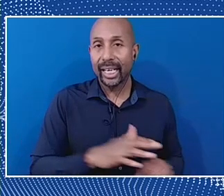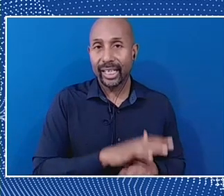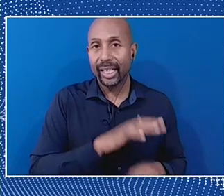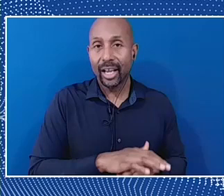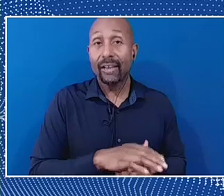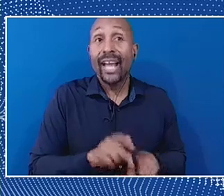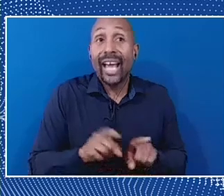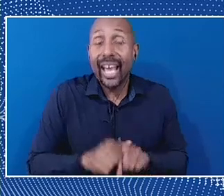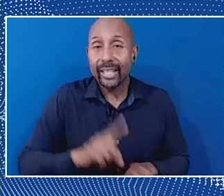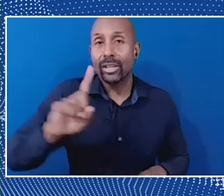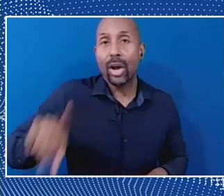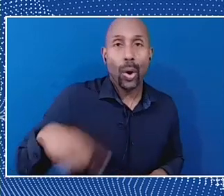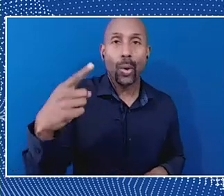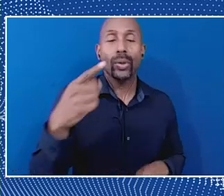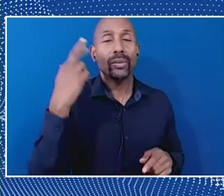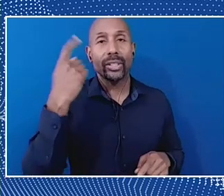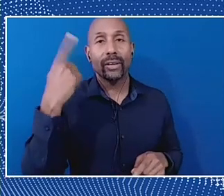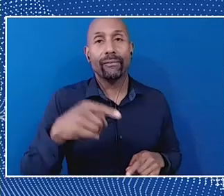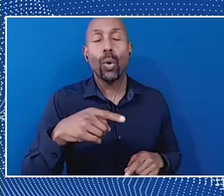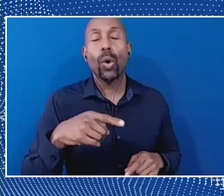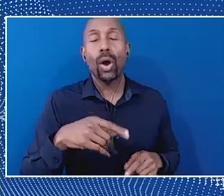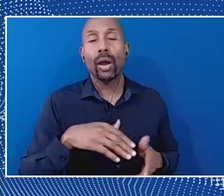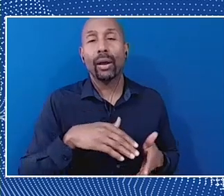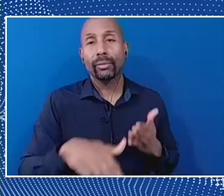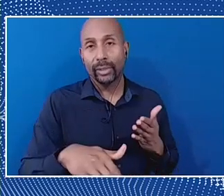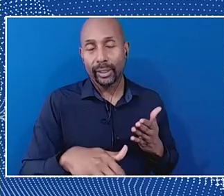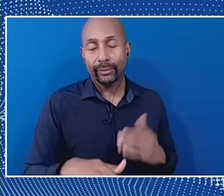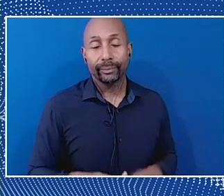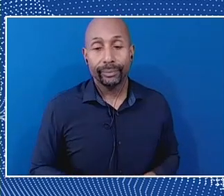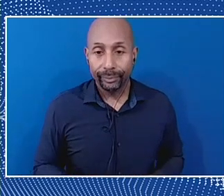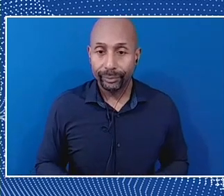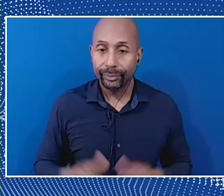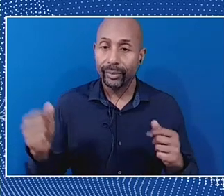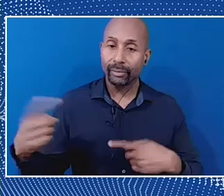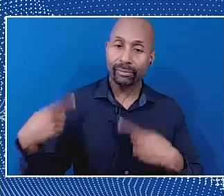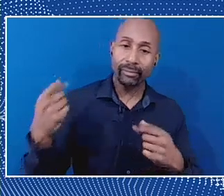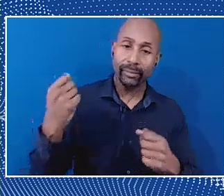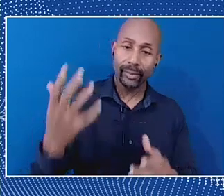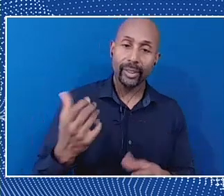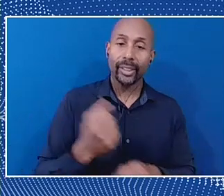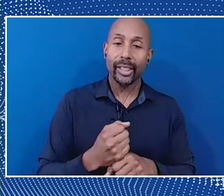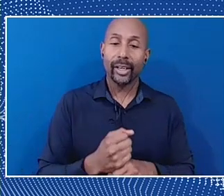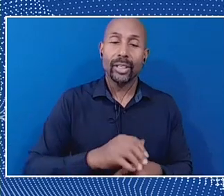been crafted to exclude certain groups of borrowers, and so we applaud the Department for including Parent Plus